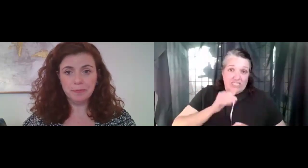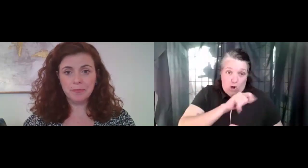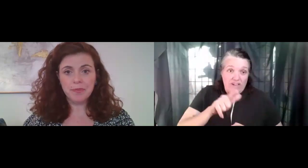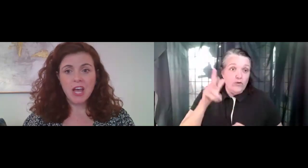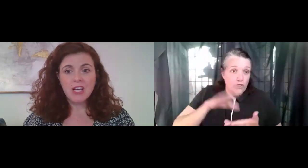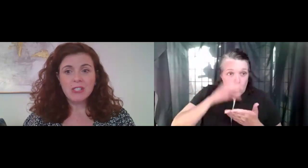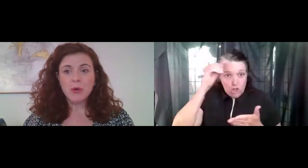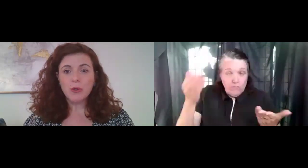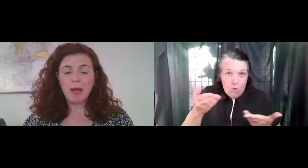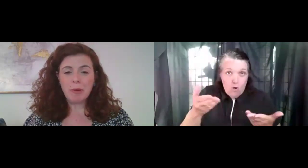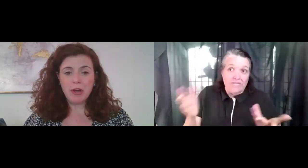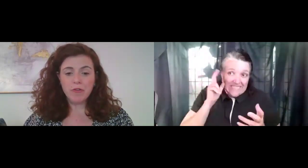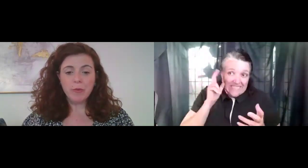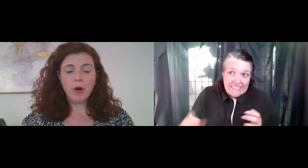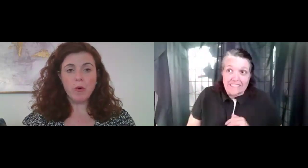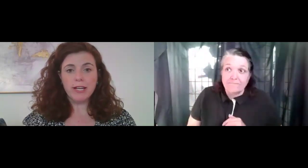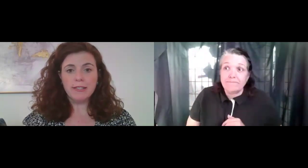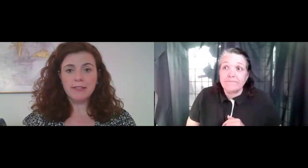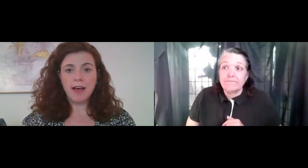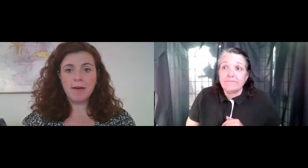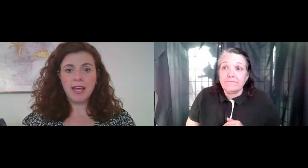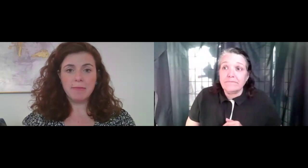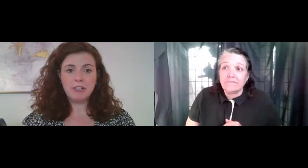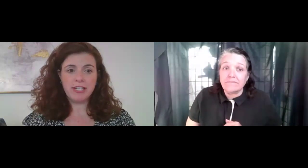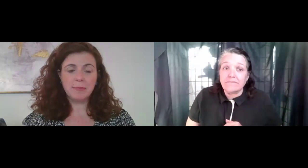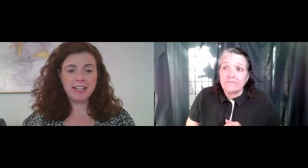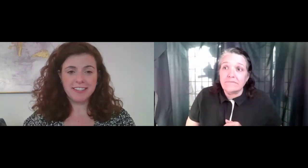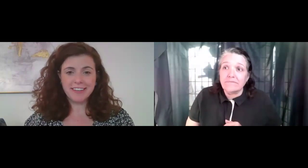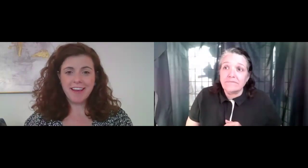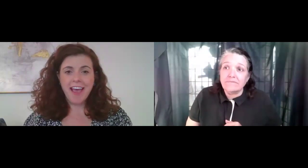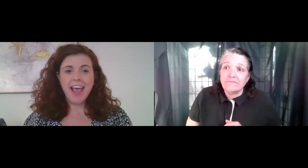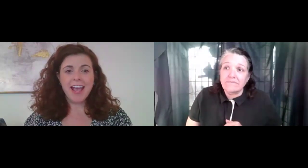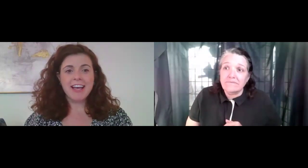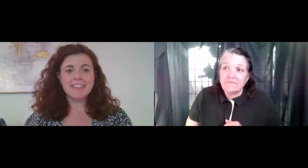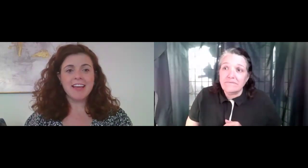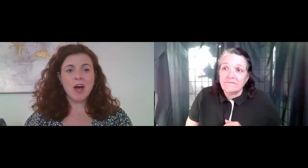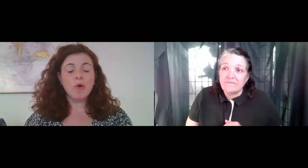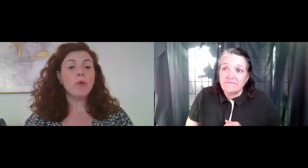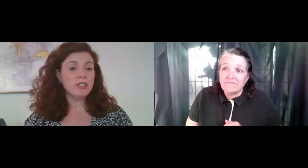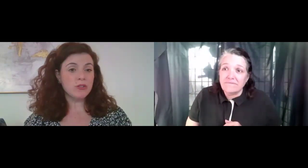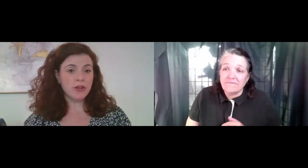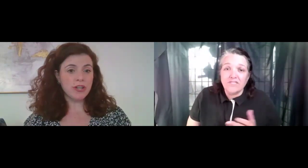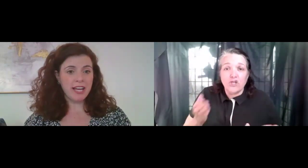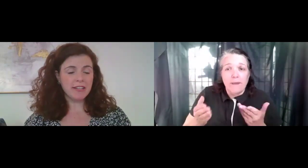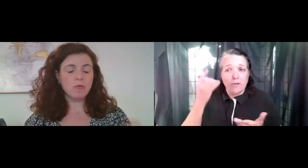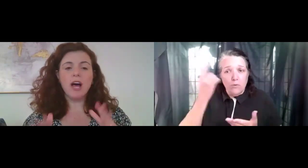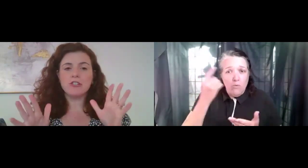So you might be wondering what organs can be transplanted, and one organ donor can...